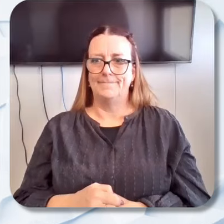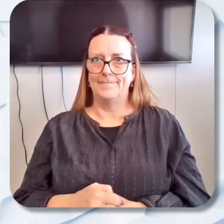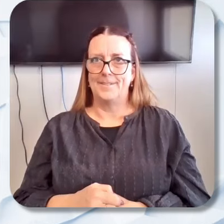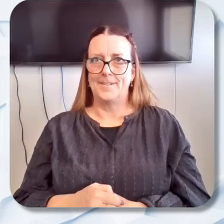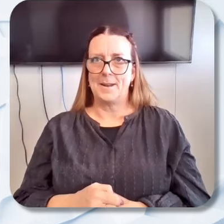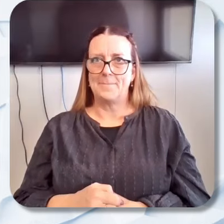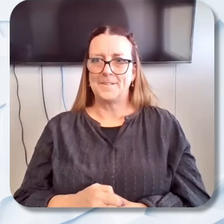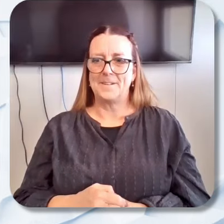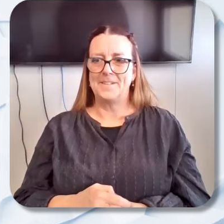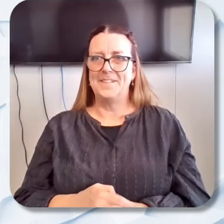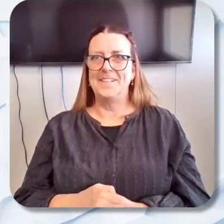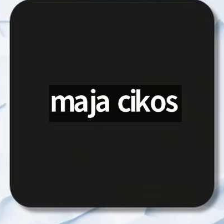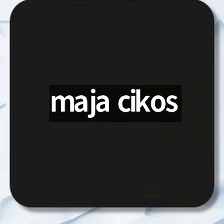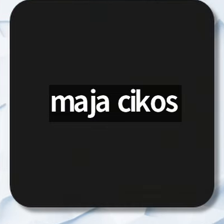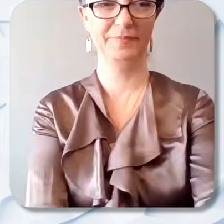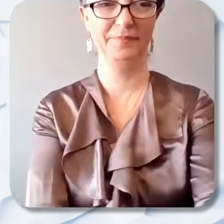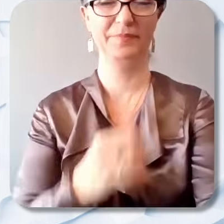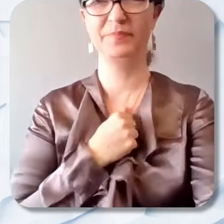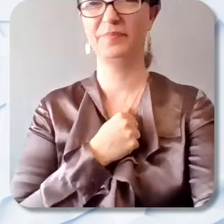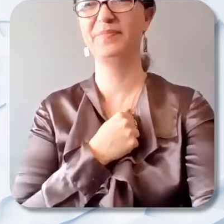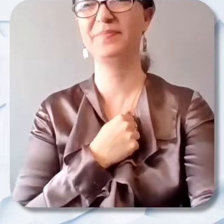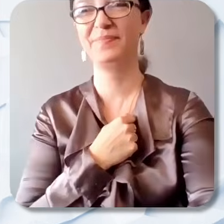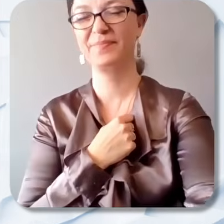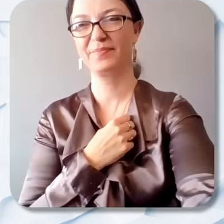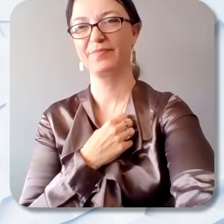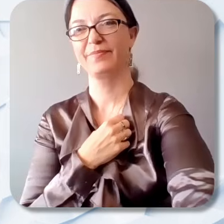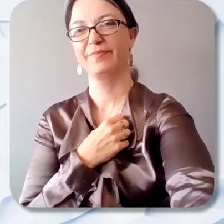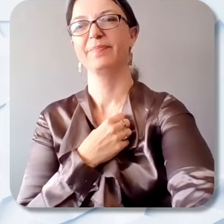I think we answered this question, but just let you know if a student moved during the